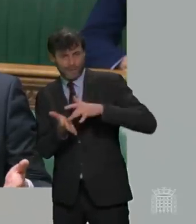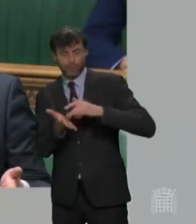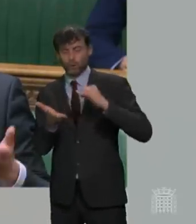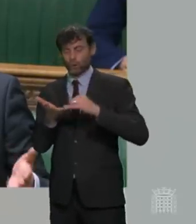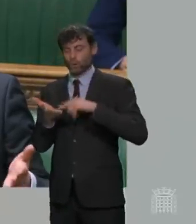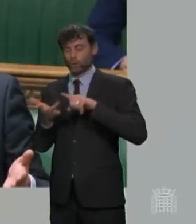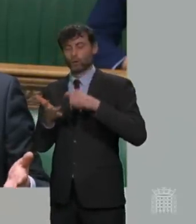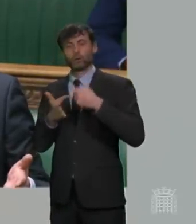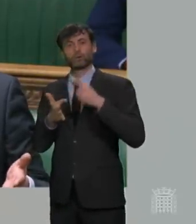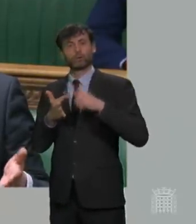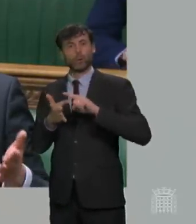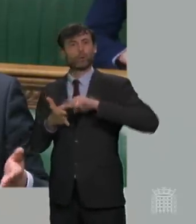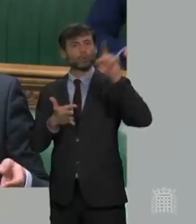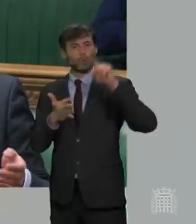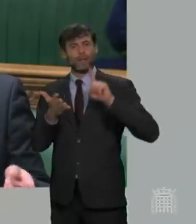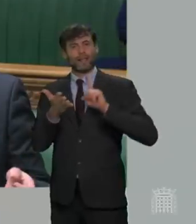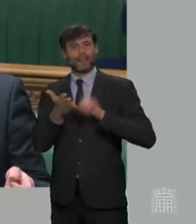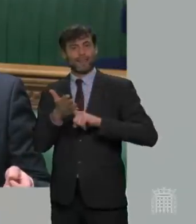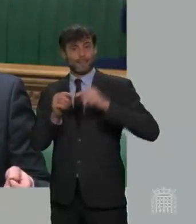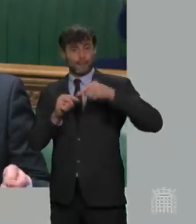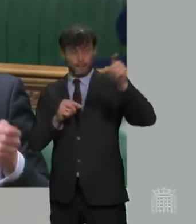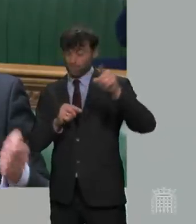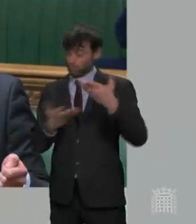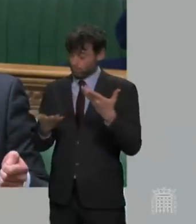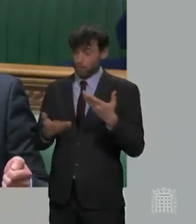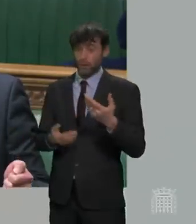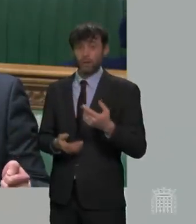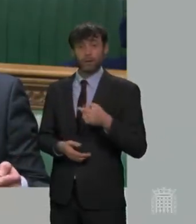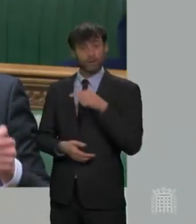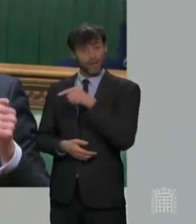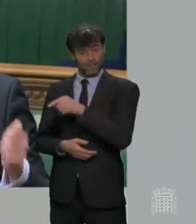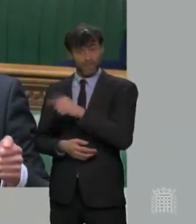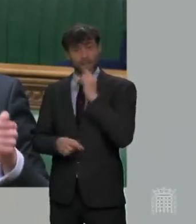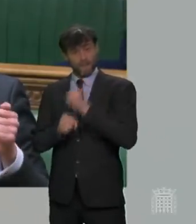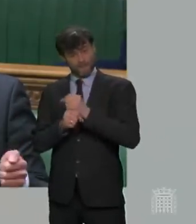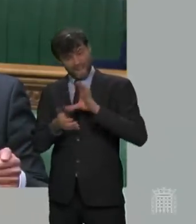does my right hon. Friend agree that investment from this Government has the potential to reverse